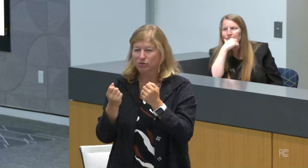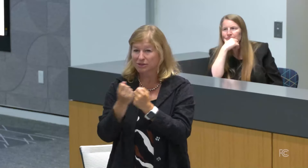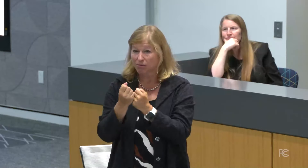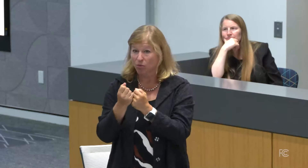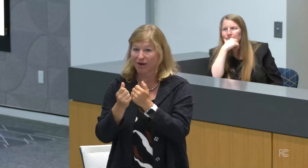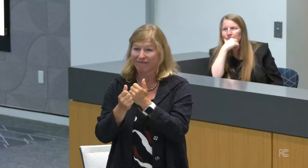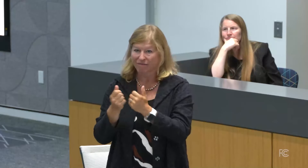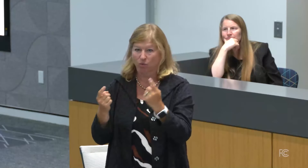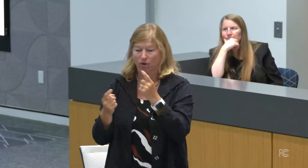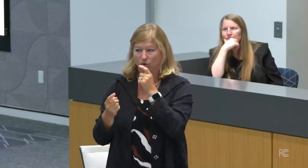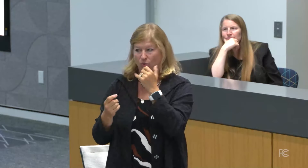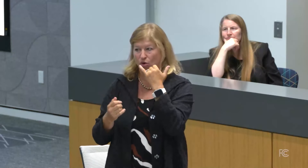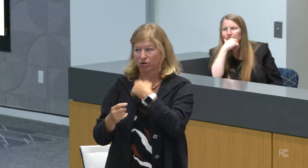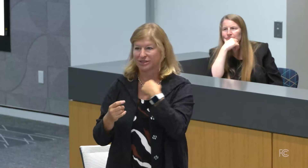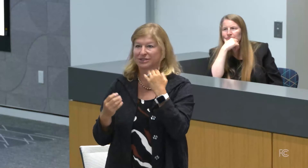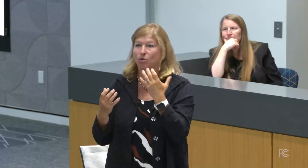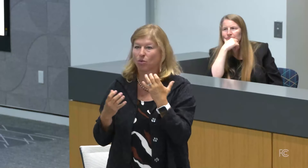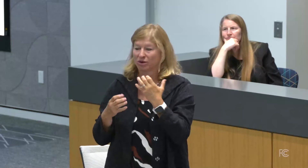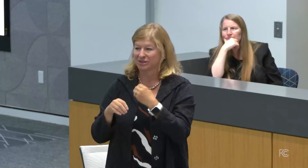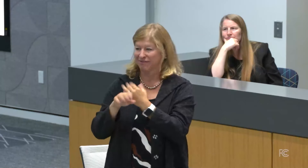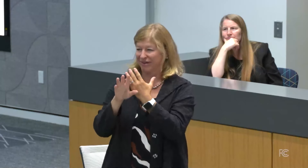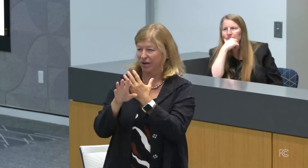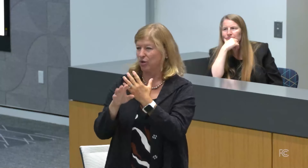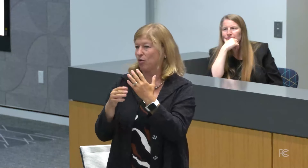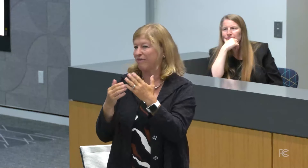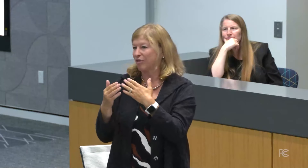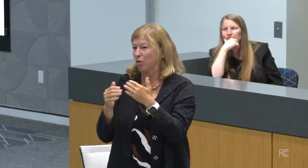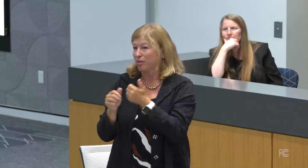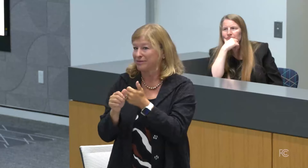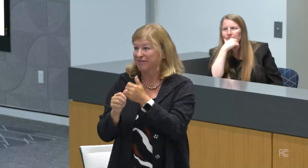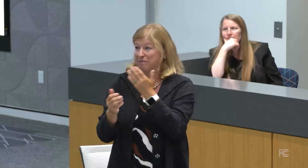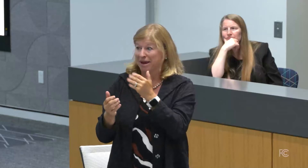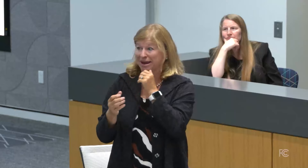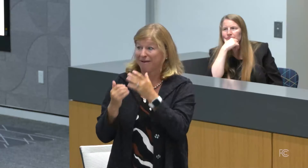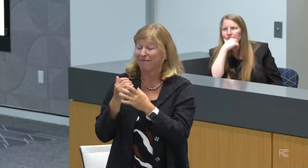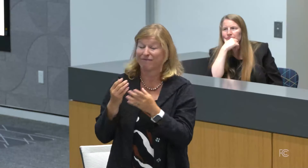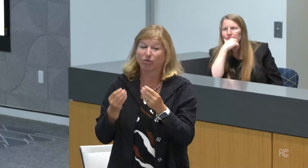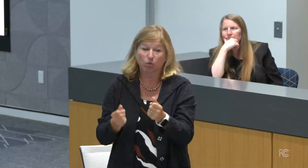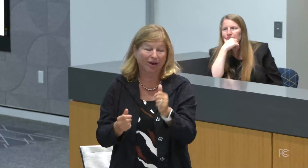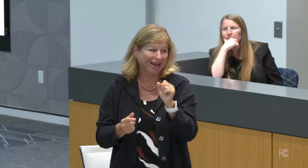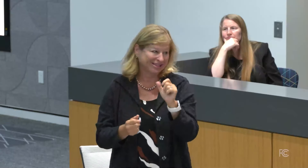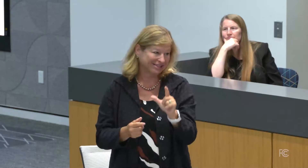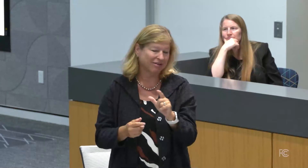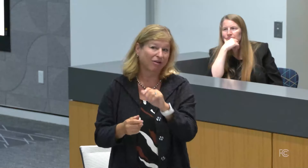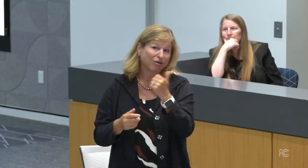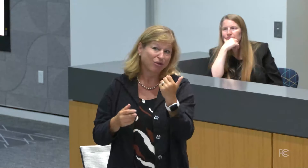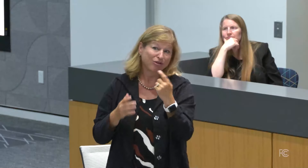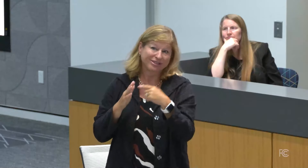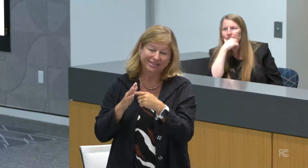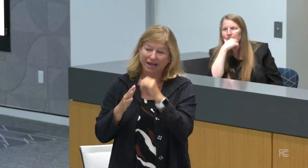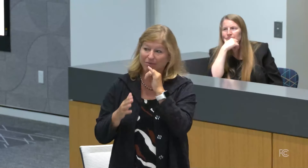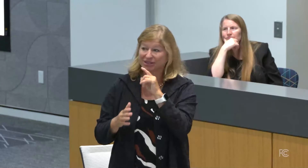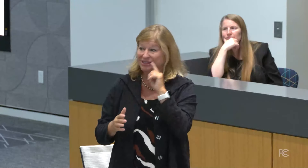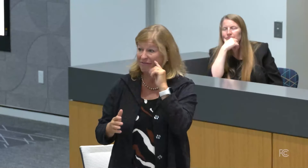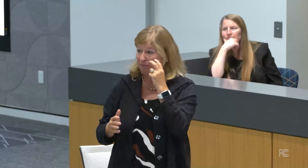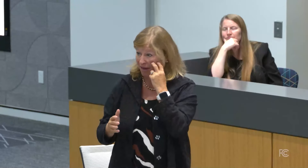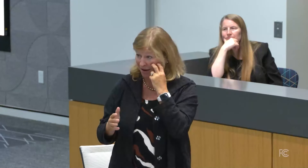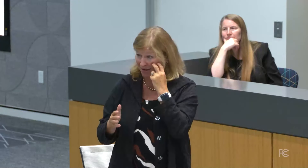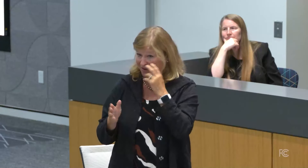MANY DIFFERENT TYPES OF CALLERS. SOME DON'T EVEN SIGN AS FLUENTLY. THAT'S WHERE WE UTILIZE OTHER FEATURES SUCH AS THE